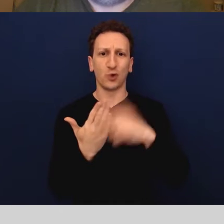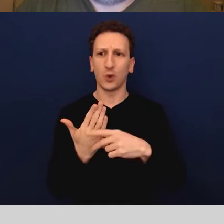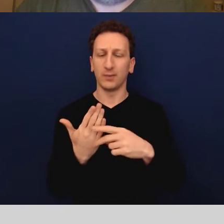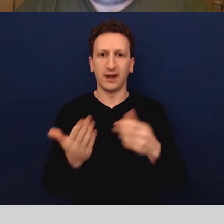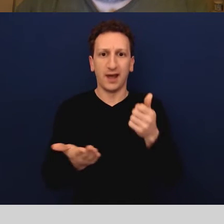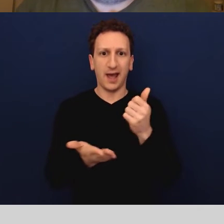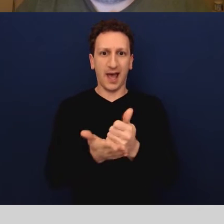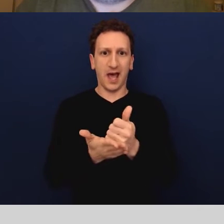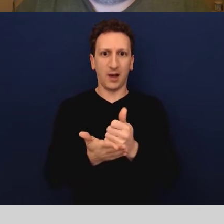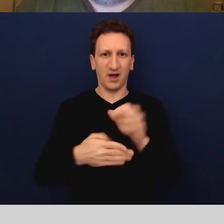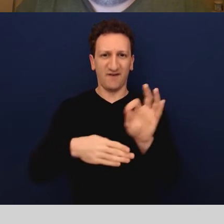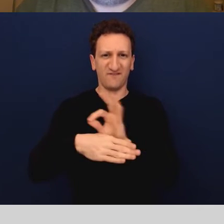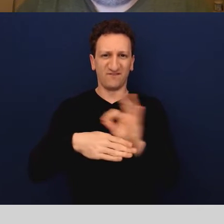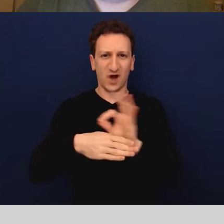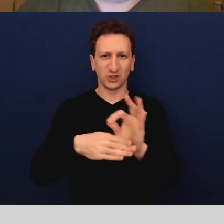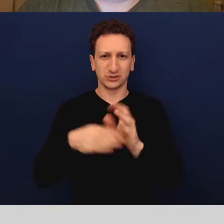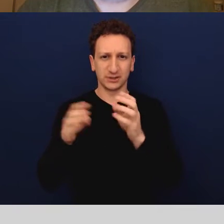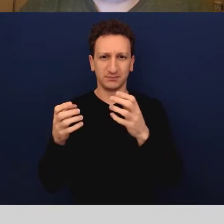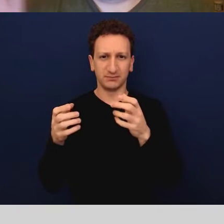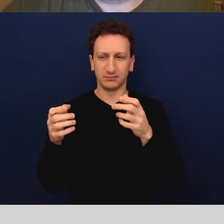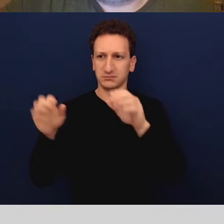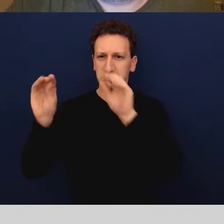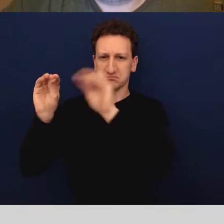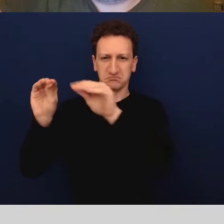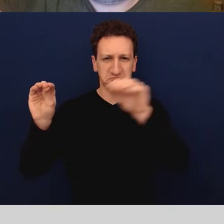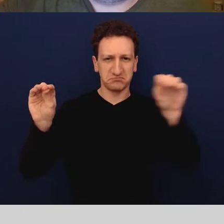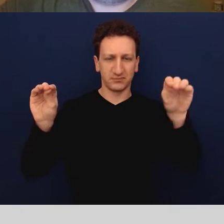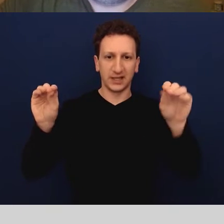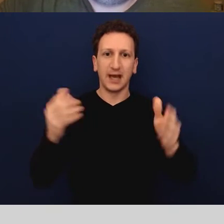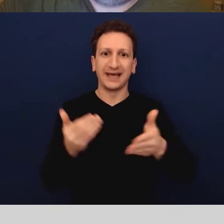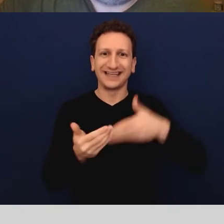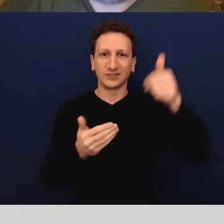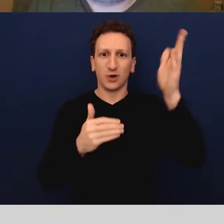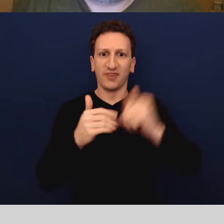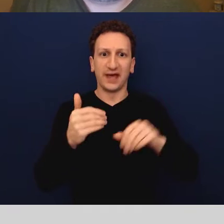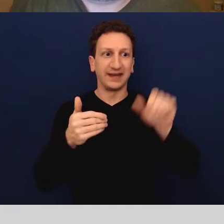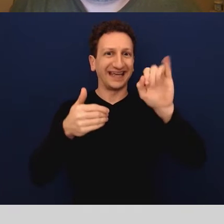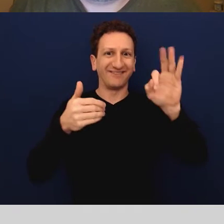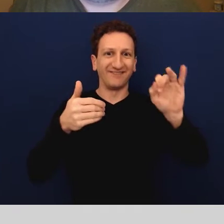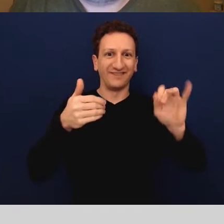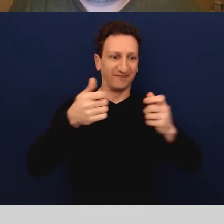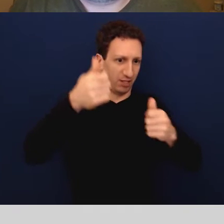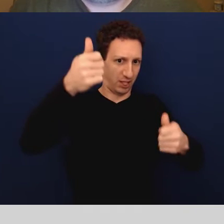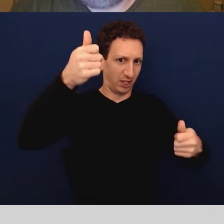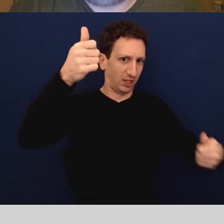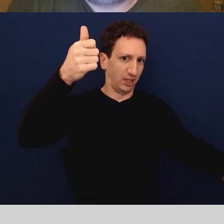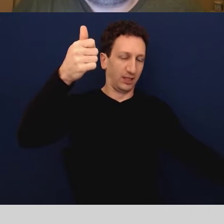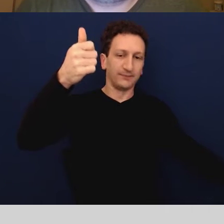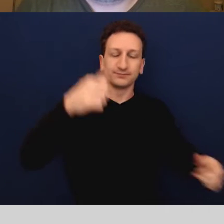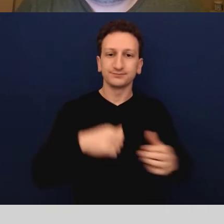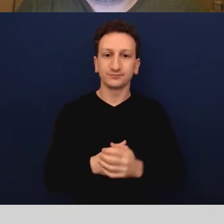So this is the third version, right? The first version was the one that only supported IP and kind of names.